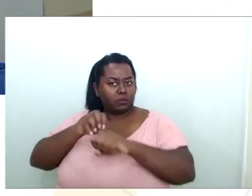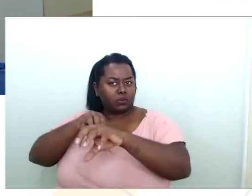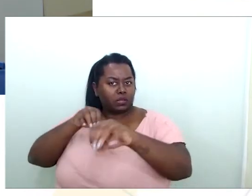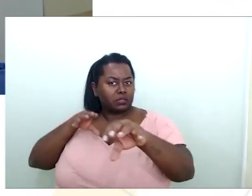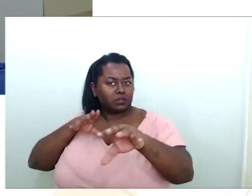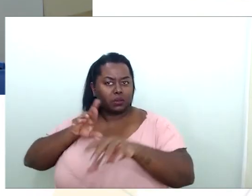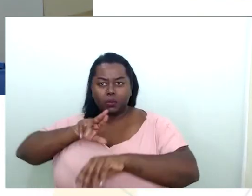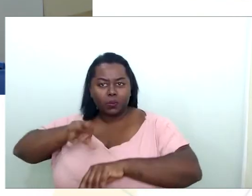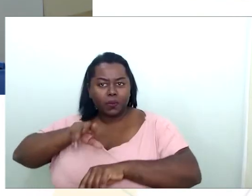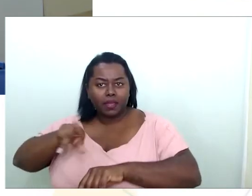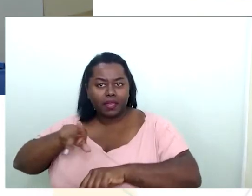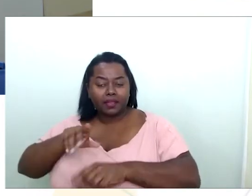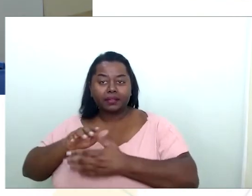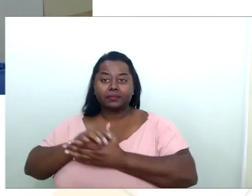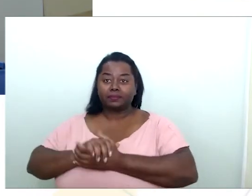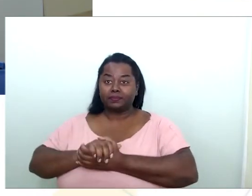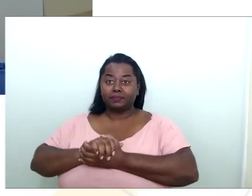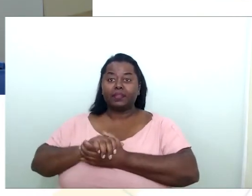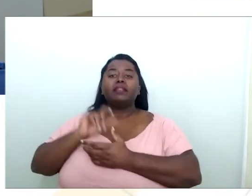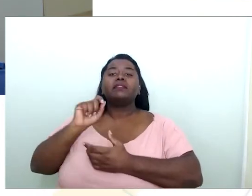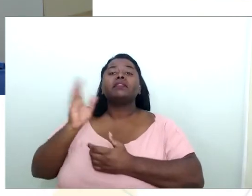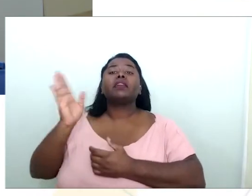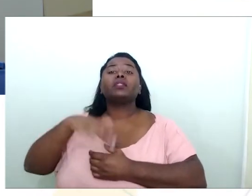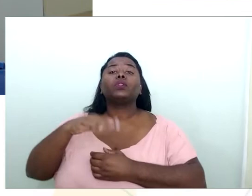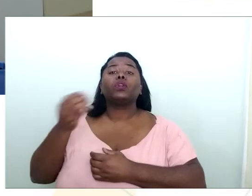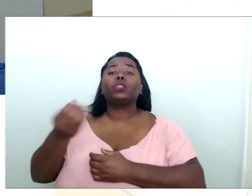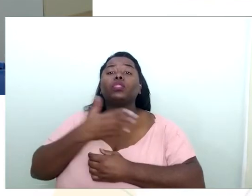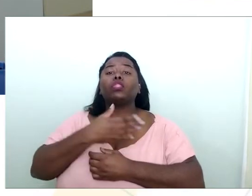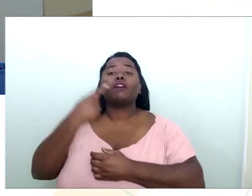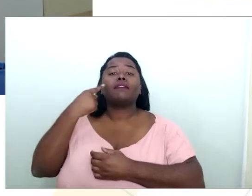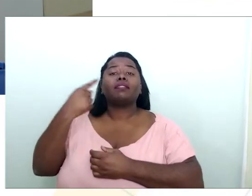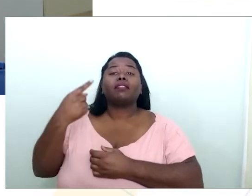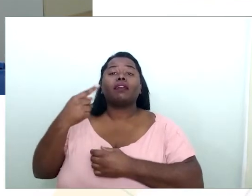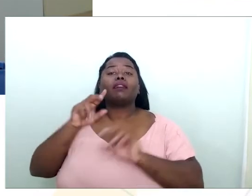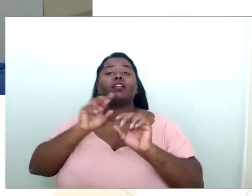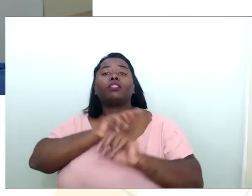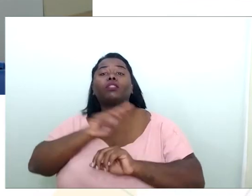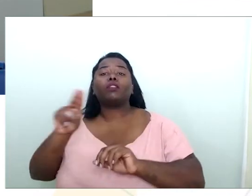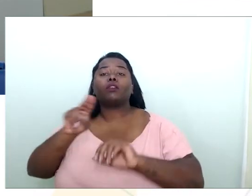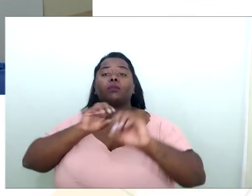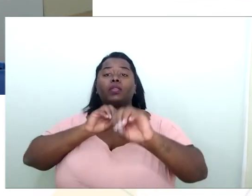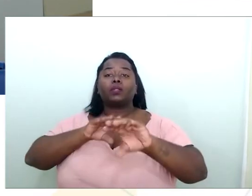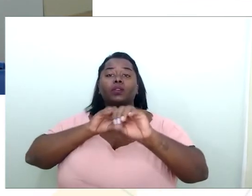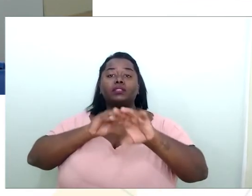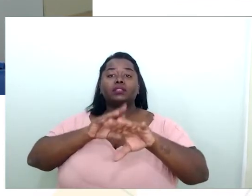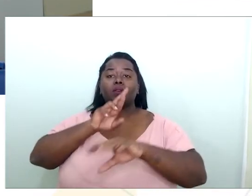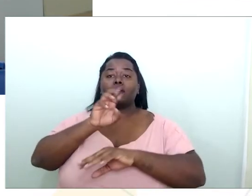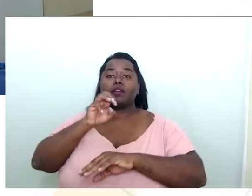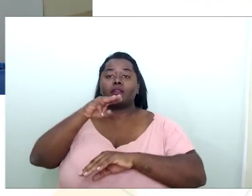about so who who brought this new idea called remote and is remote education